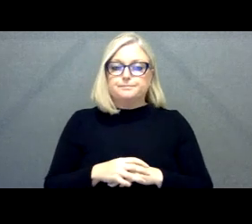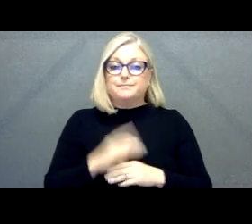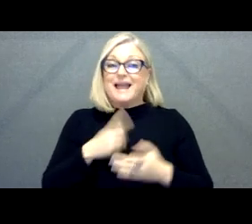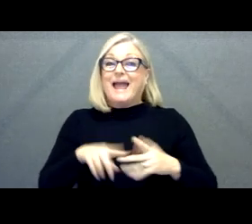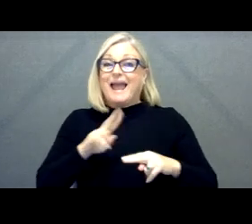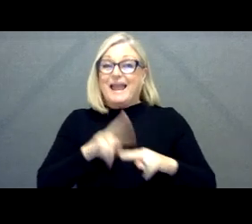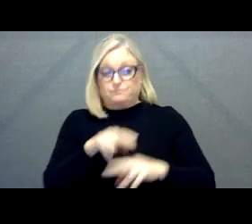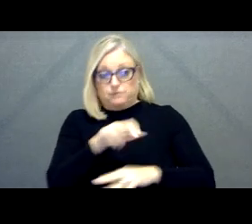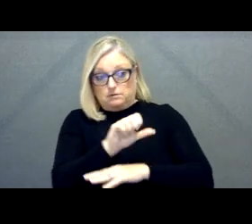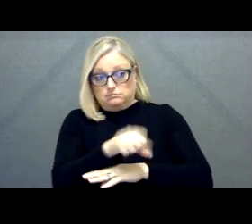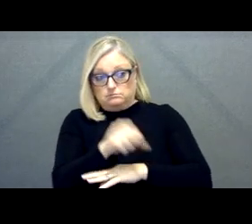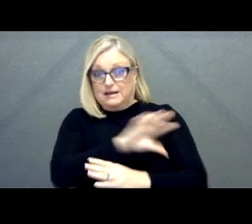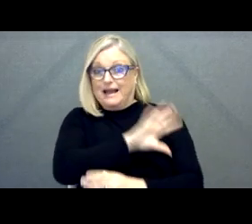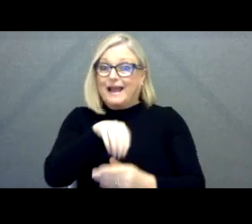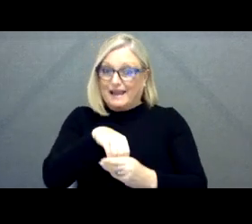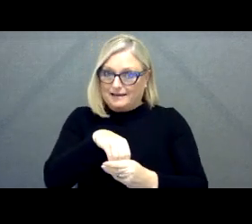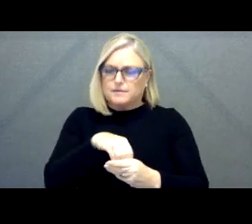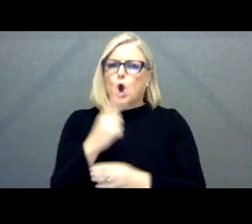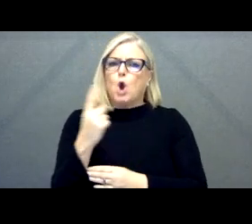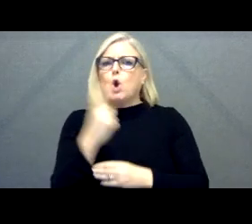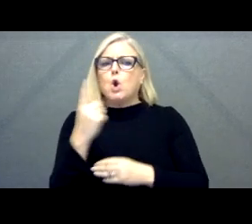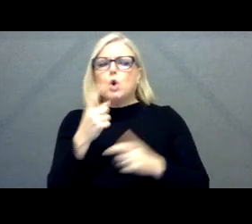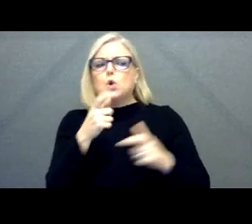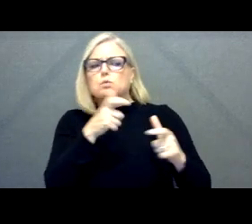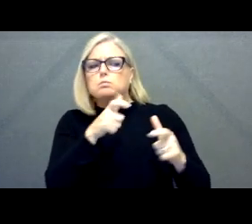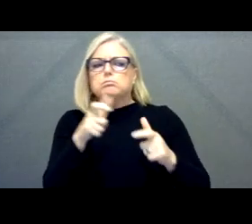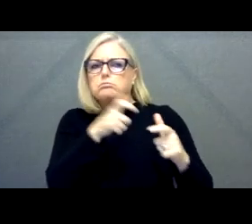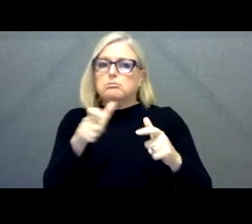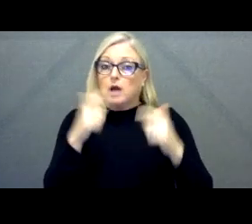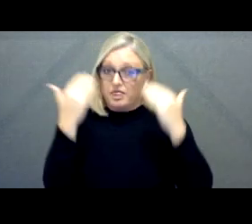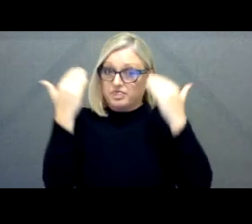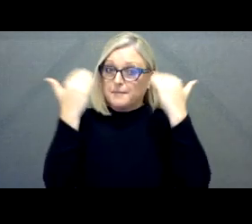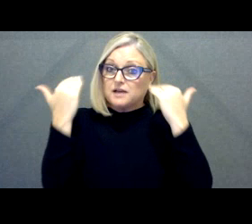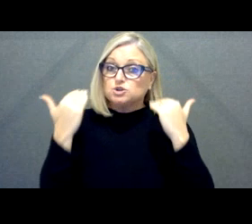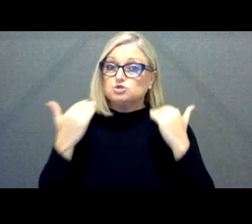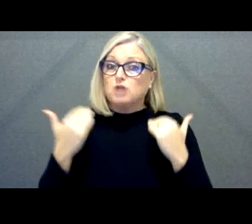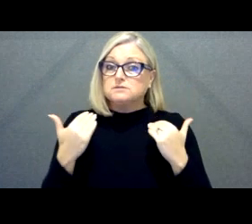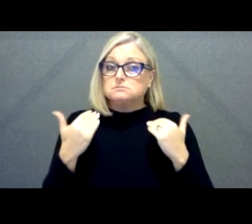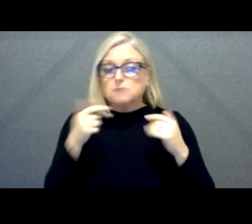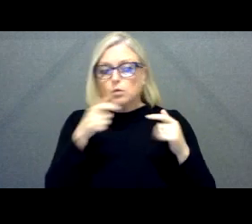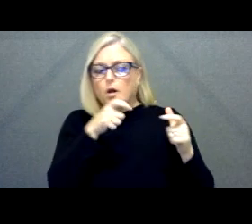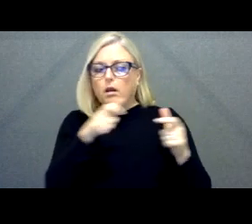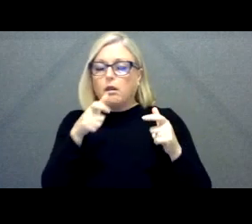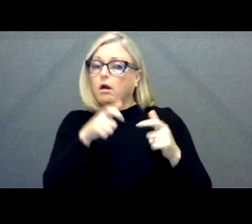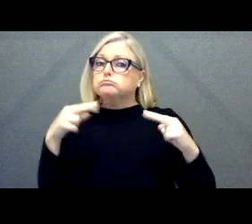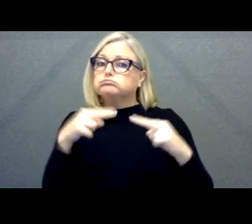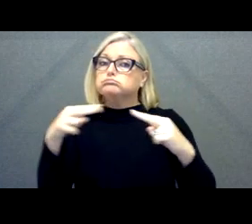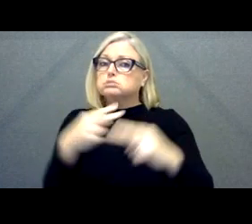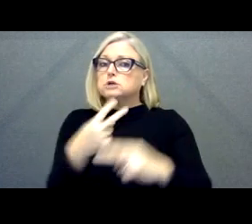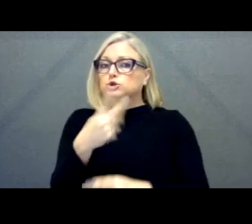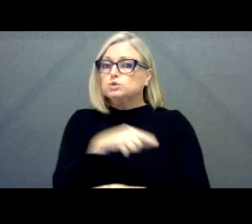is overseen by uh the magistrate at court every 2 to four weeks whether it's two weeks or whether